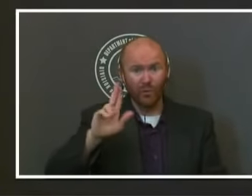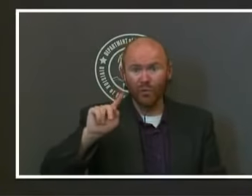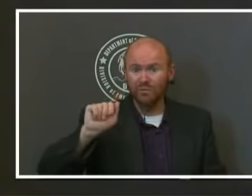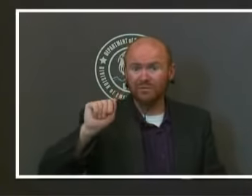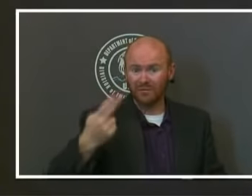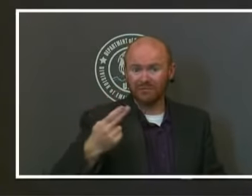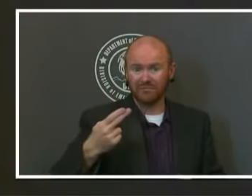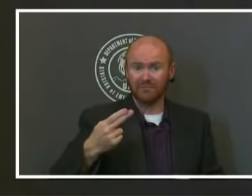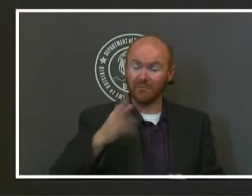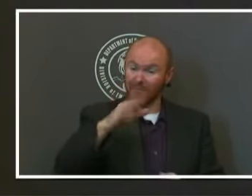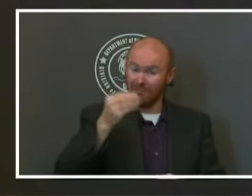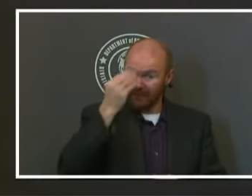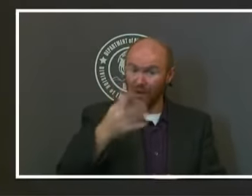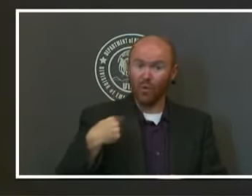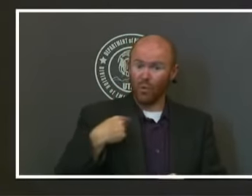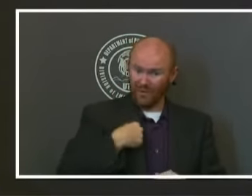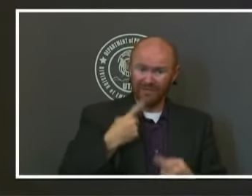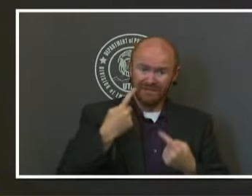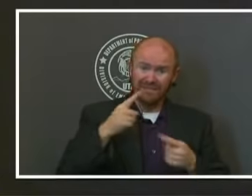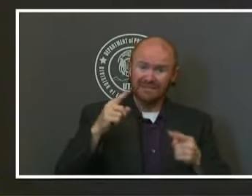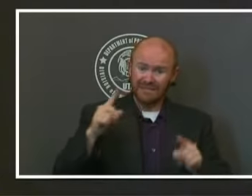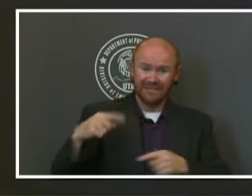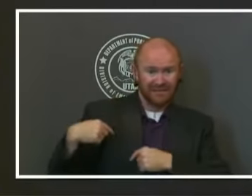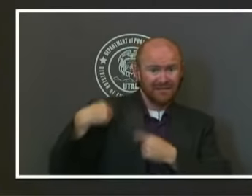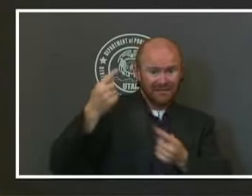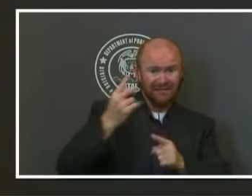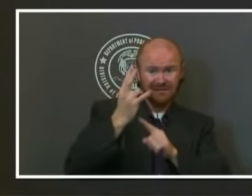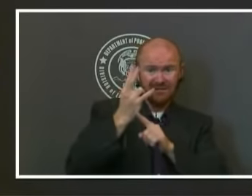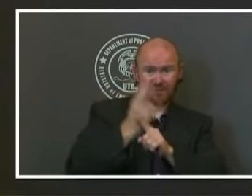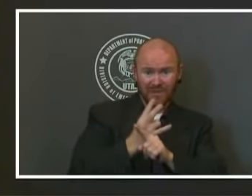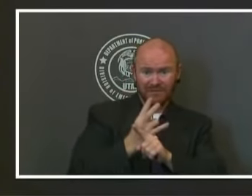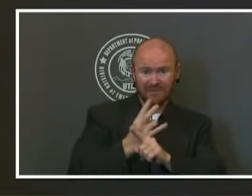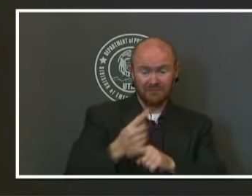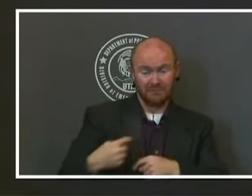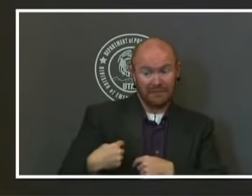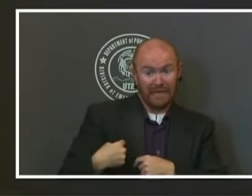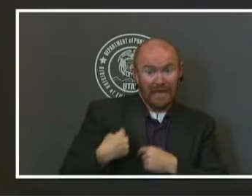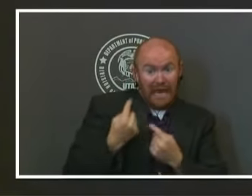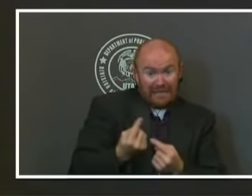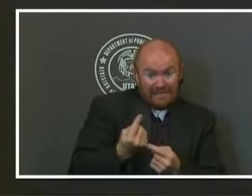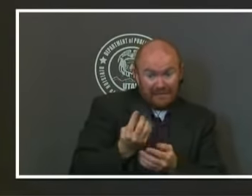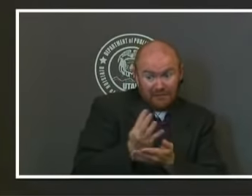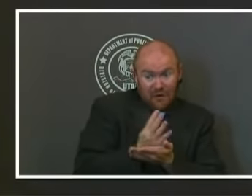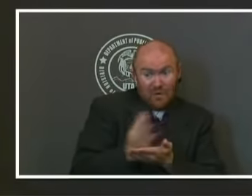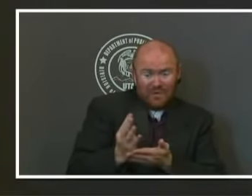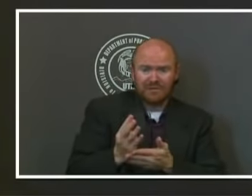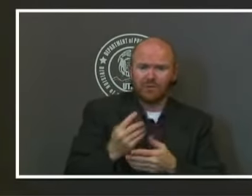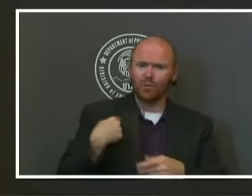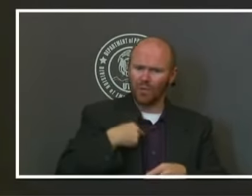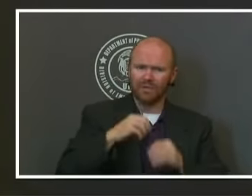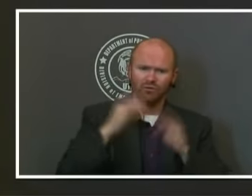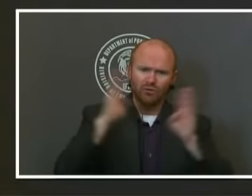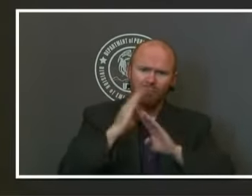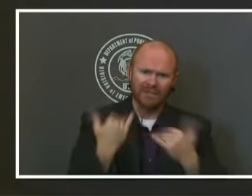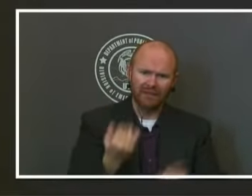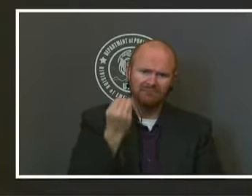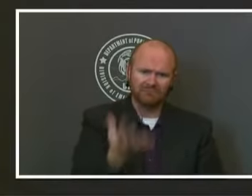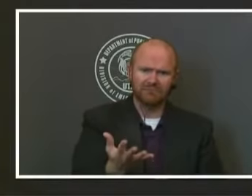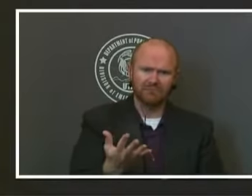seven months were a difficult situation here these last four to five weeks and and we're